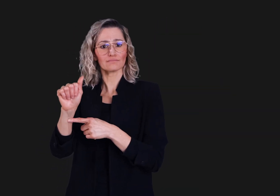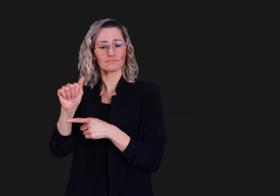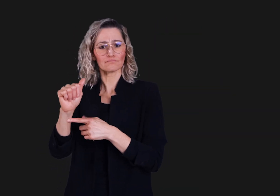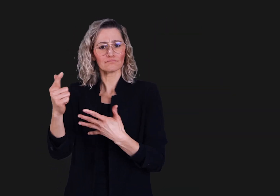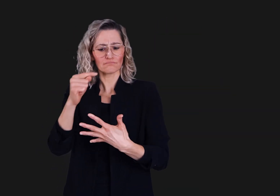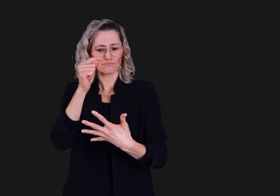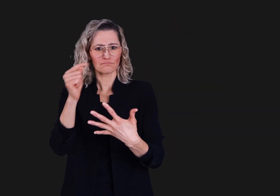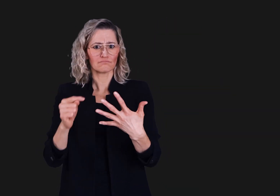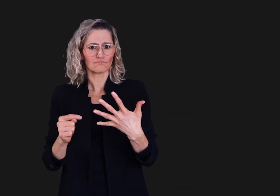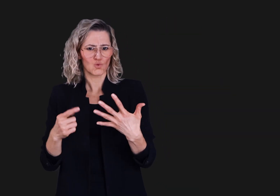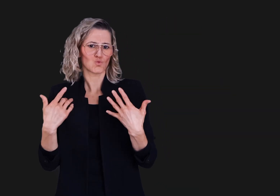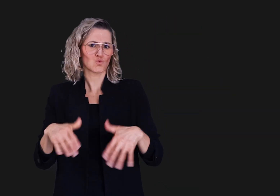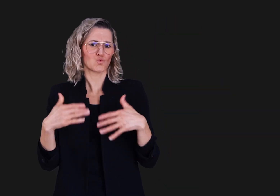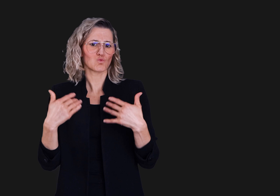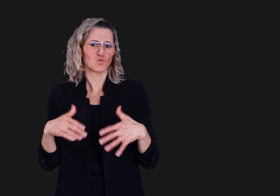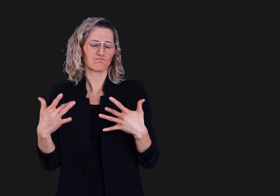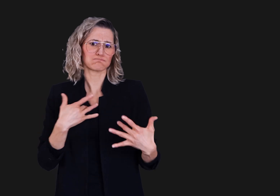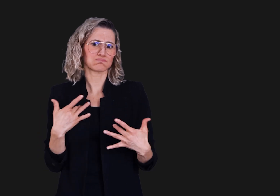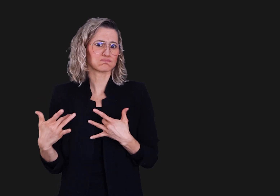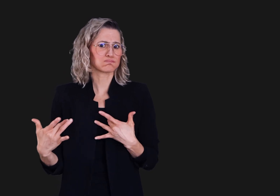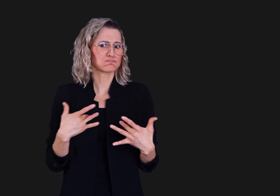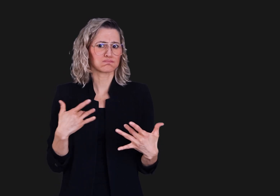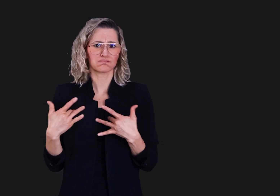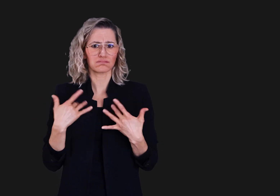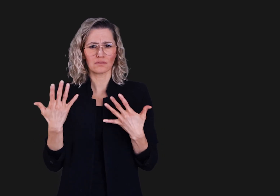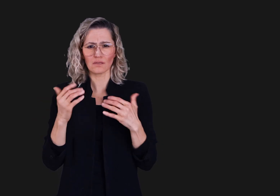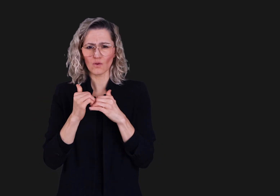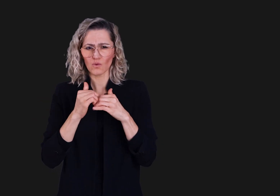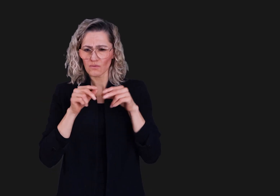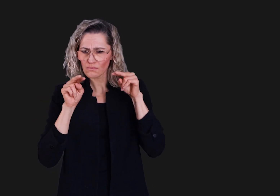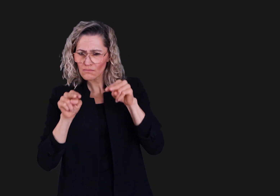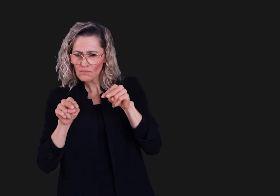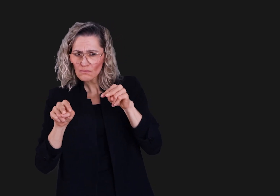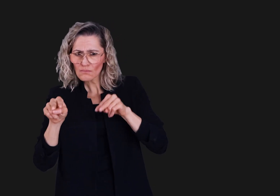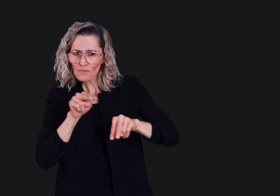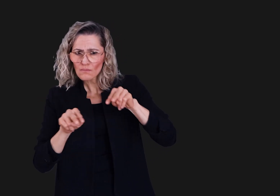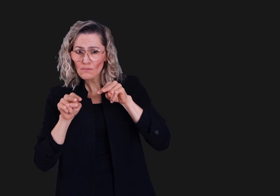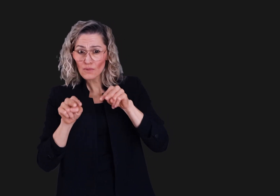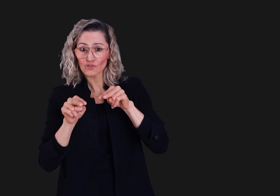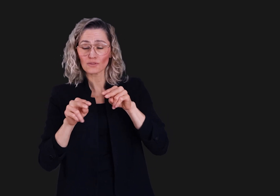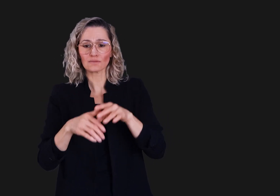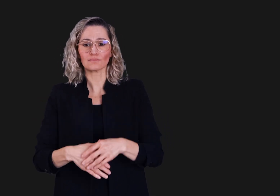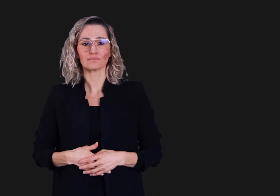a) Areas of biggest concern for monitoring